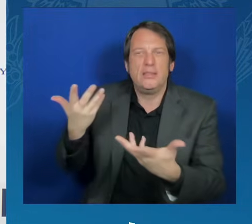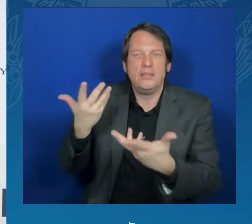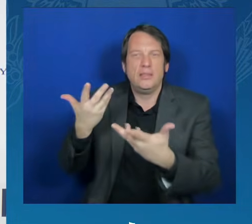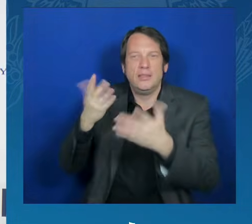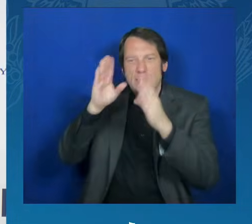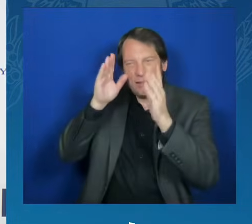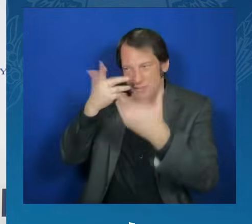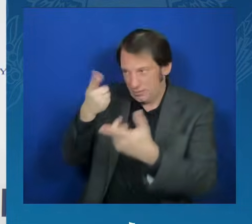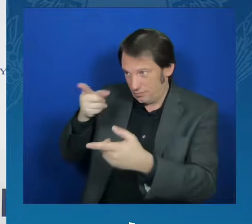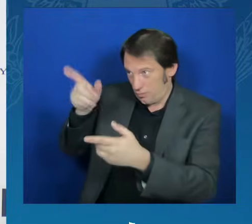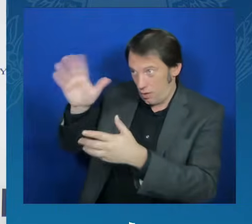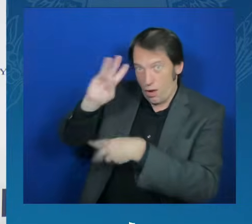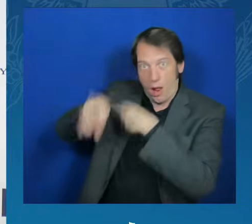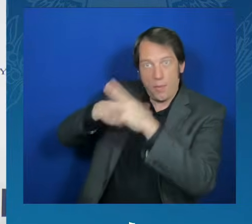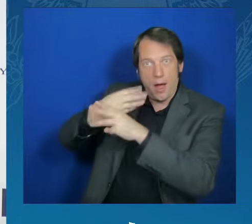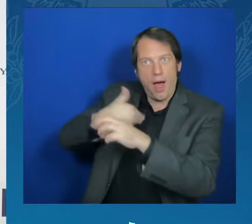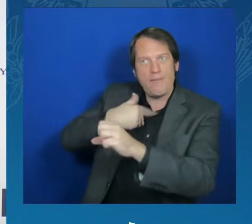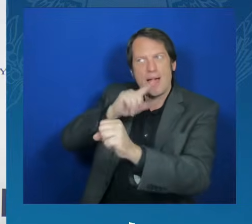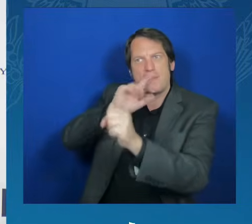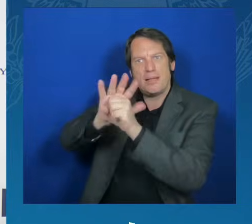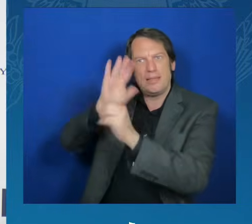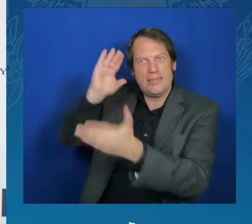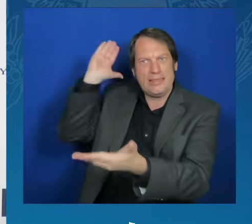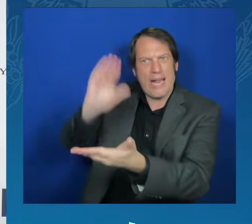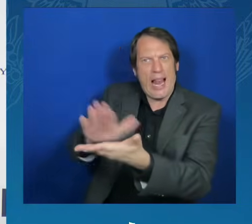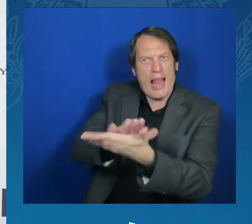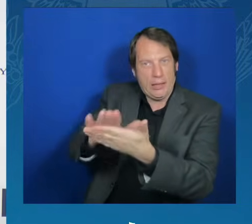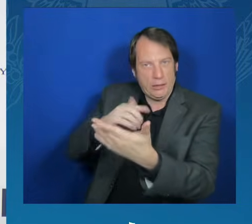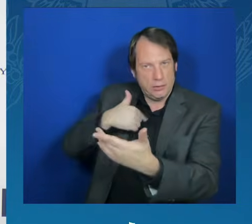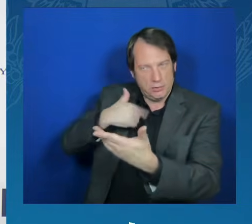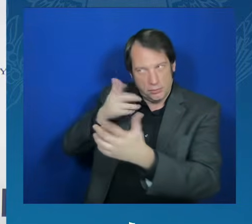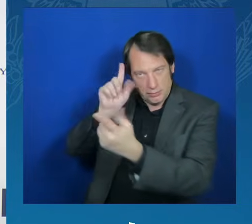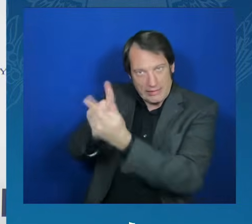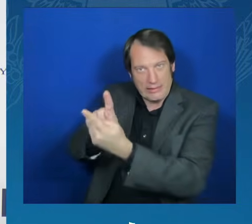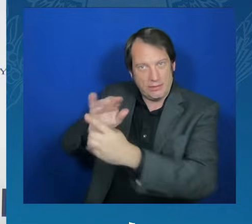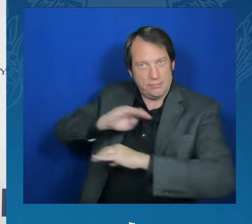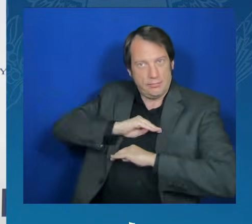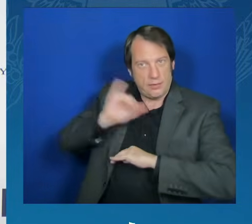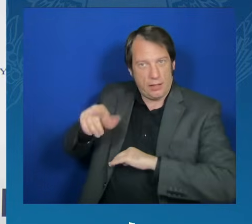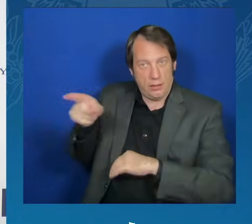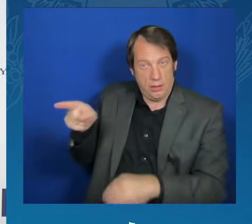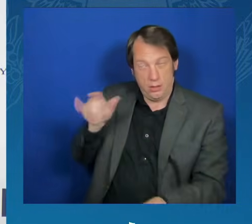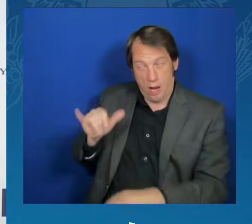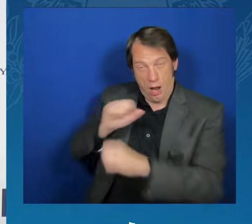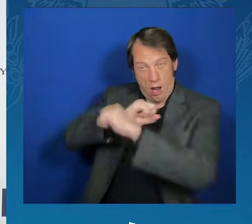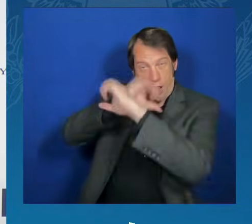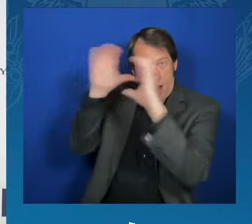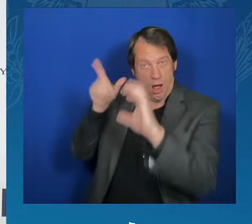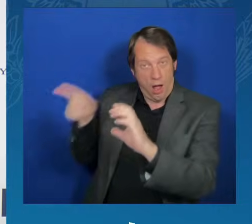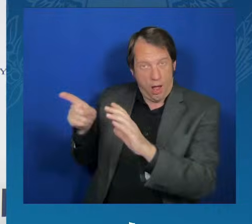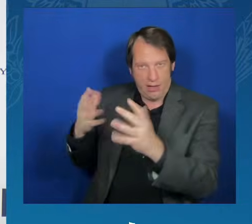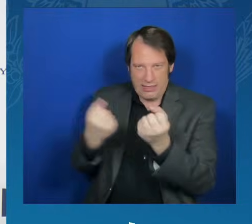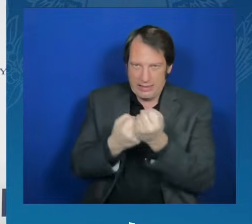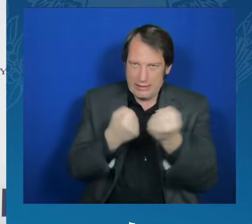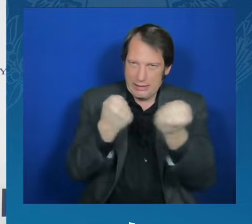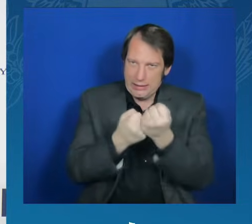with historic job creation, historic creation of small businesses, and broad-based economic growth.